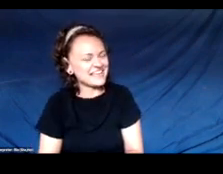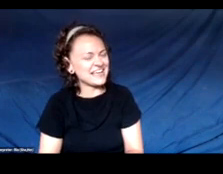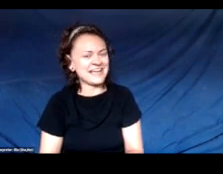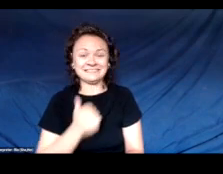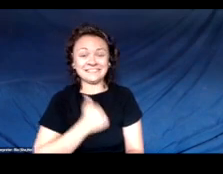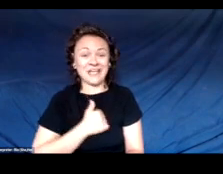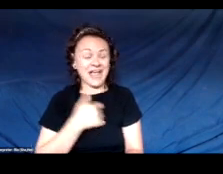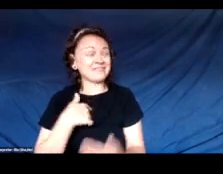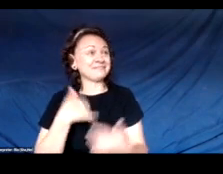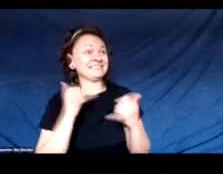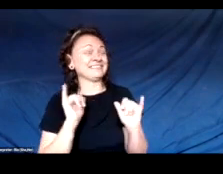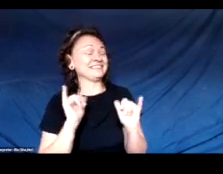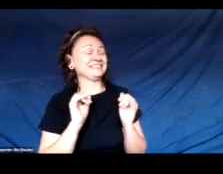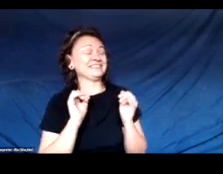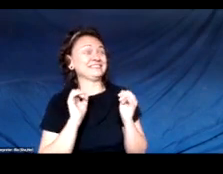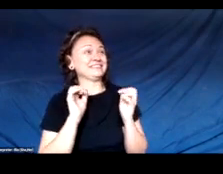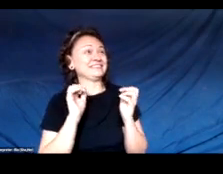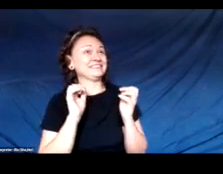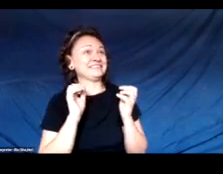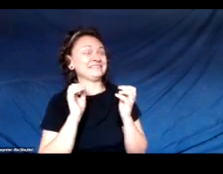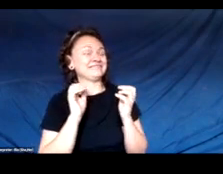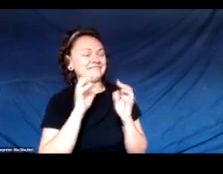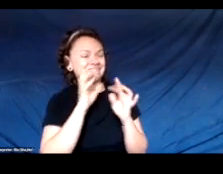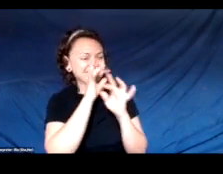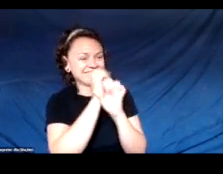just so drawn to your experience and